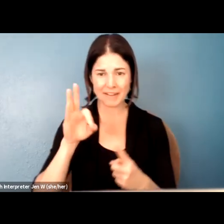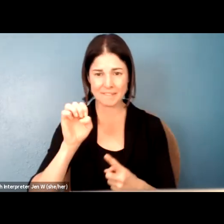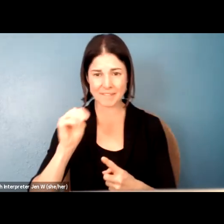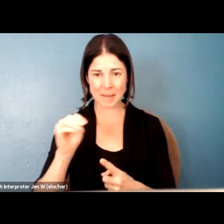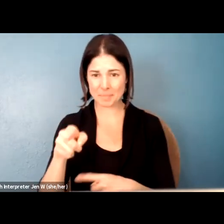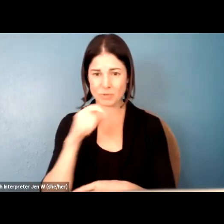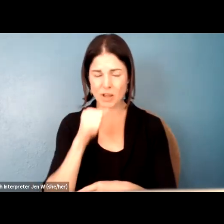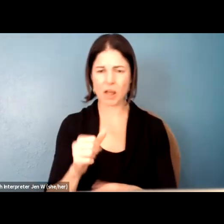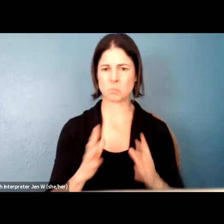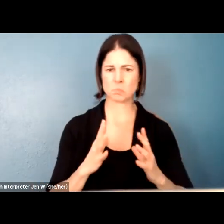then this is for you as well.